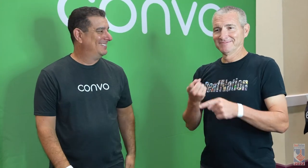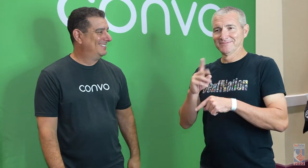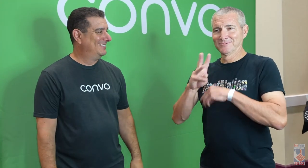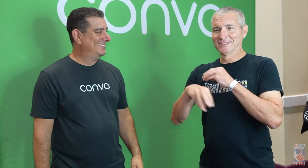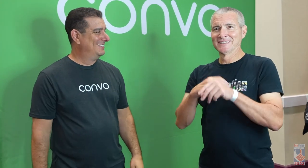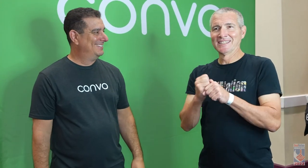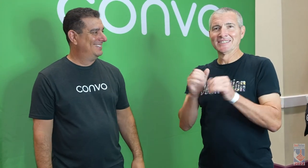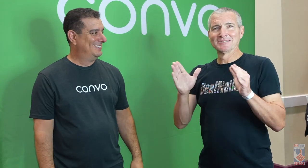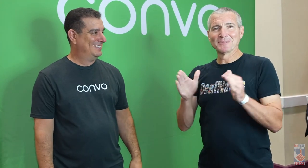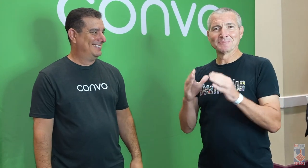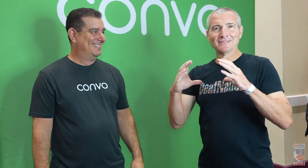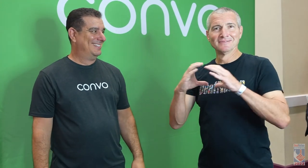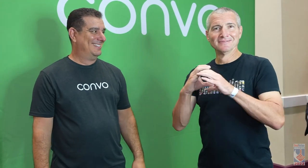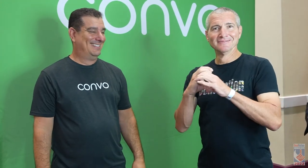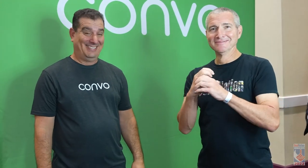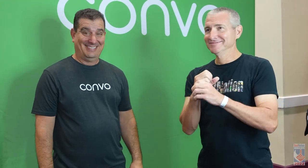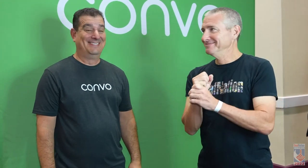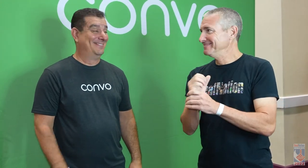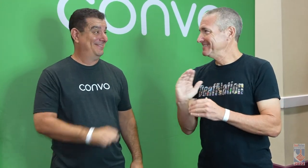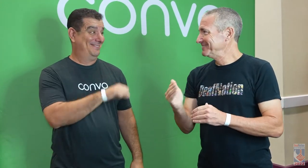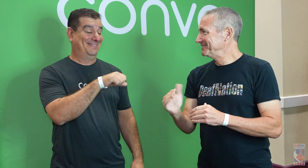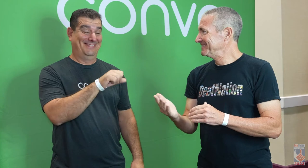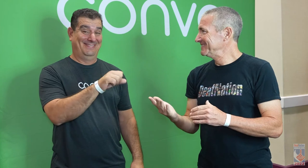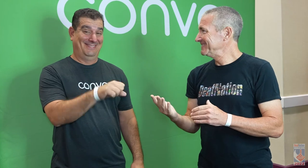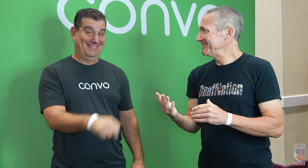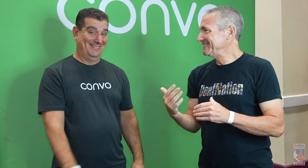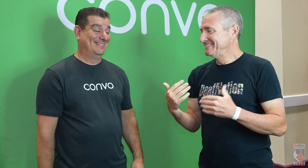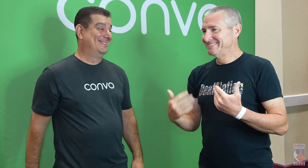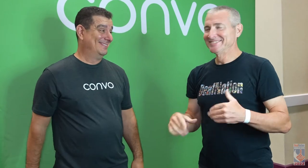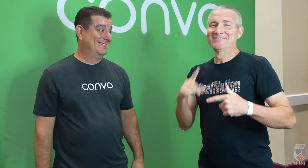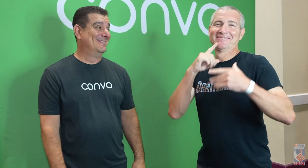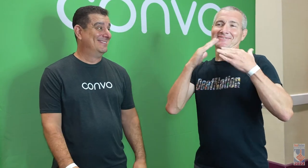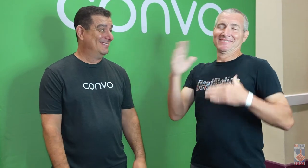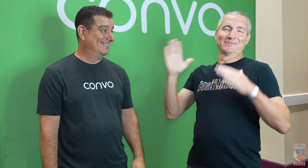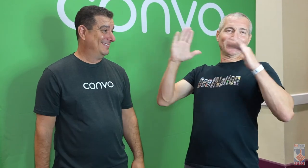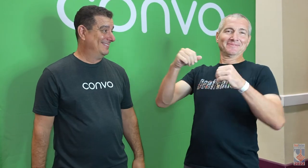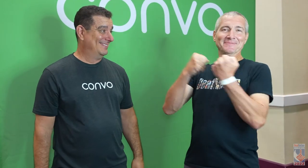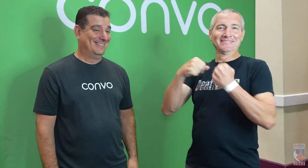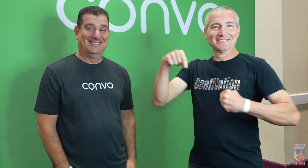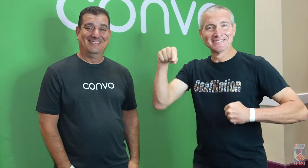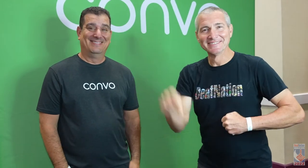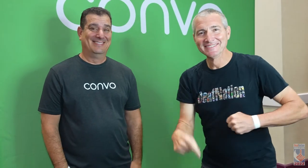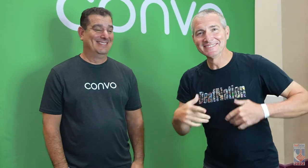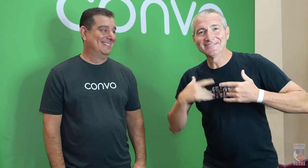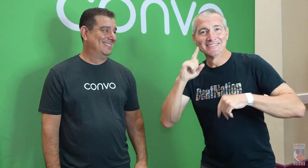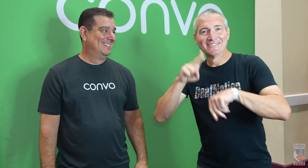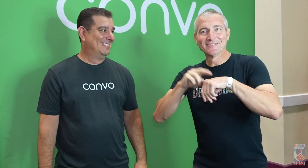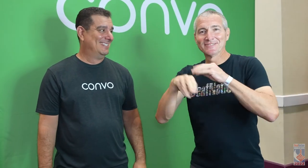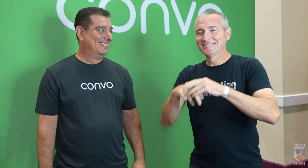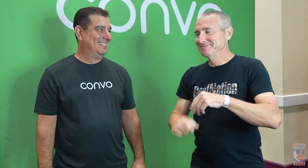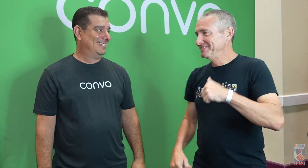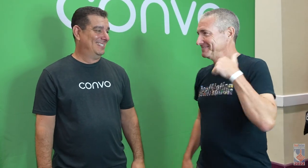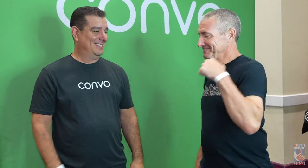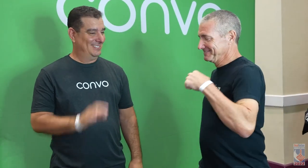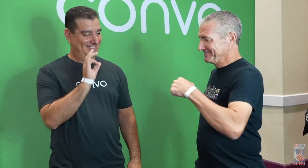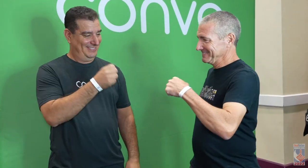The world is getting smaller and smaller. Indeed! Wow! Thank you for sponsoring the DeafNation World Expo!